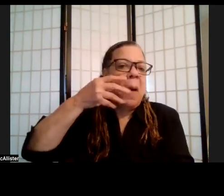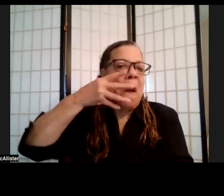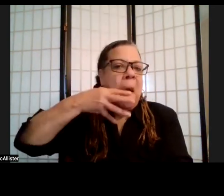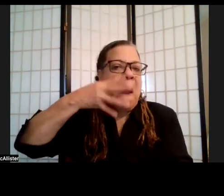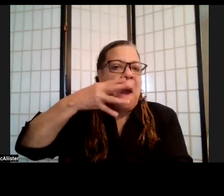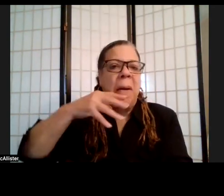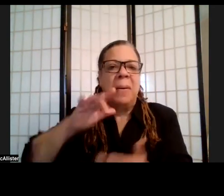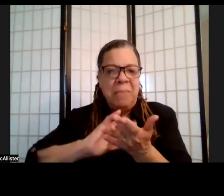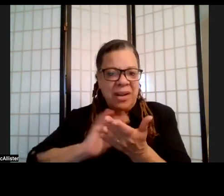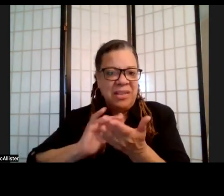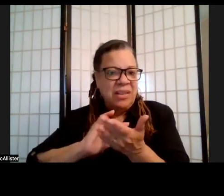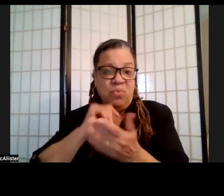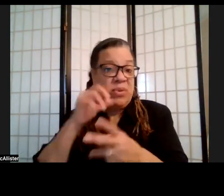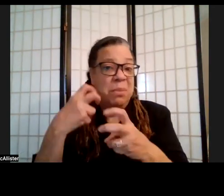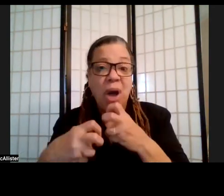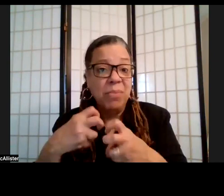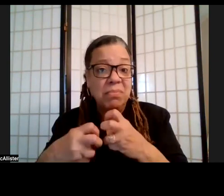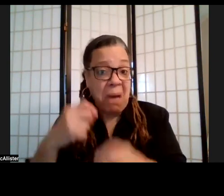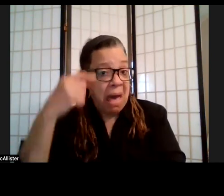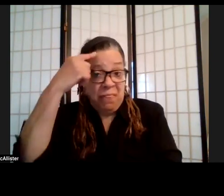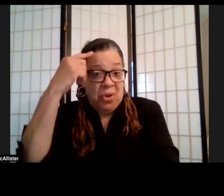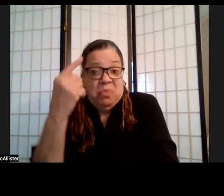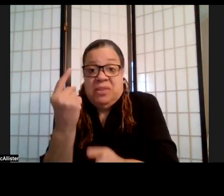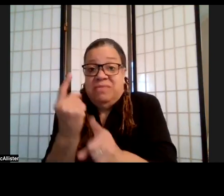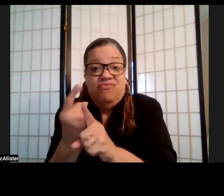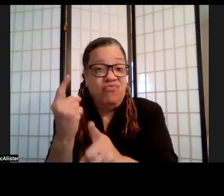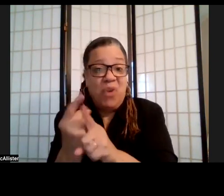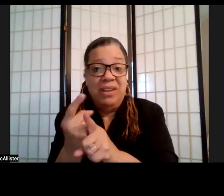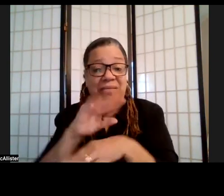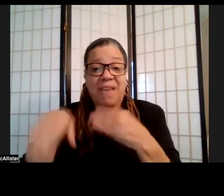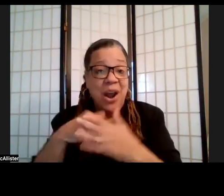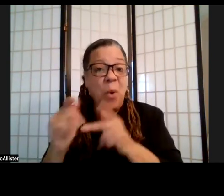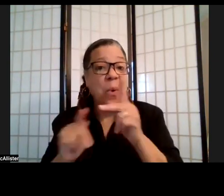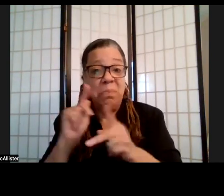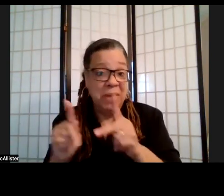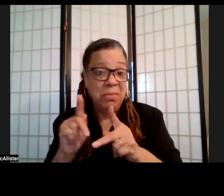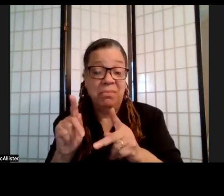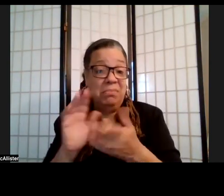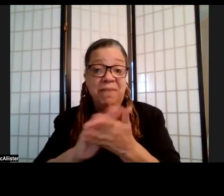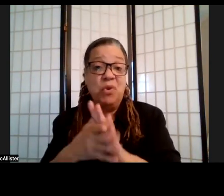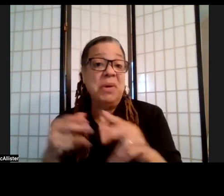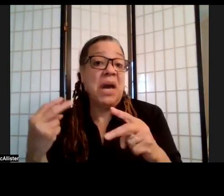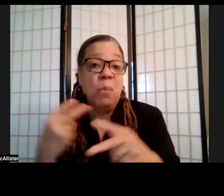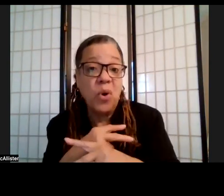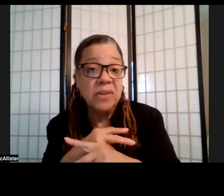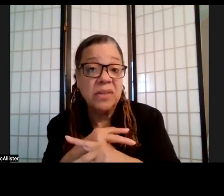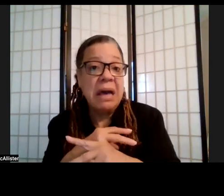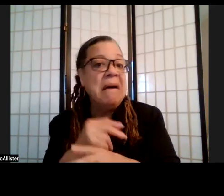thought it was being proactive in arresting the development of my illness, illness before it became worse. Drug resistance was never mentioned to me.